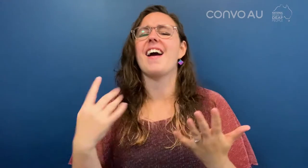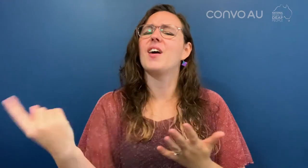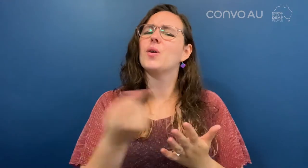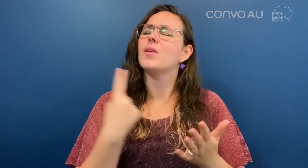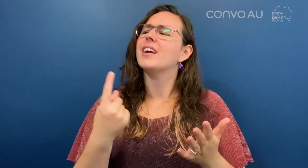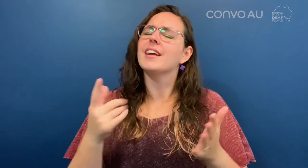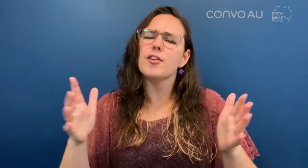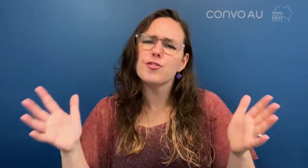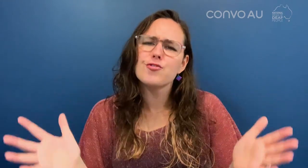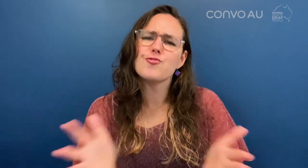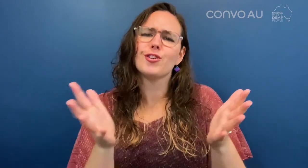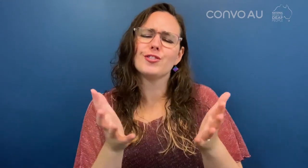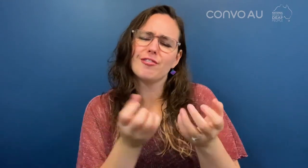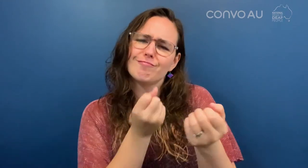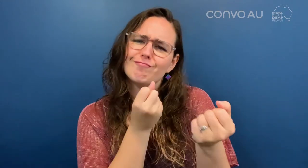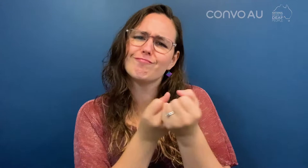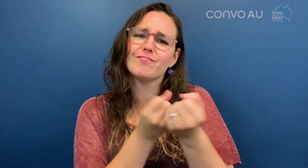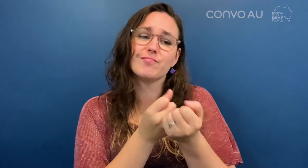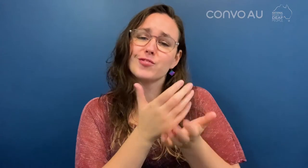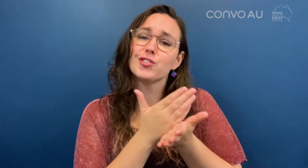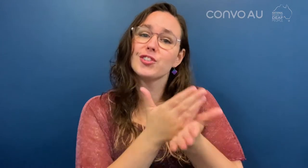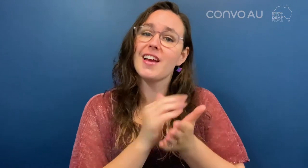We need to encourage and support youth Deaf generations to share,